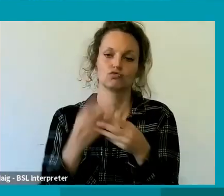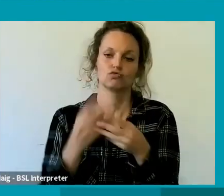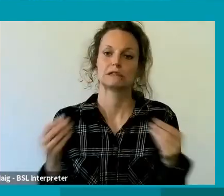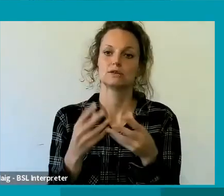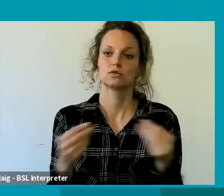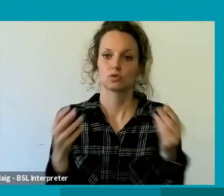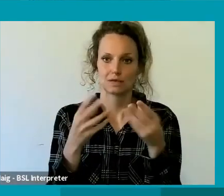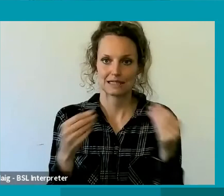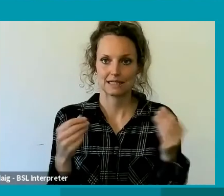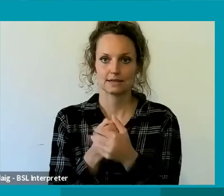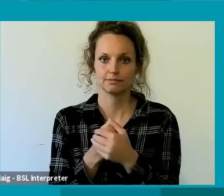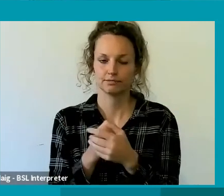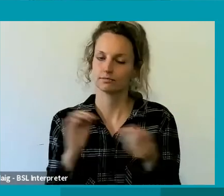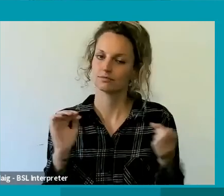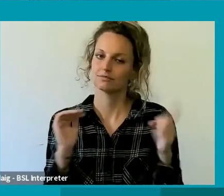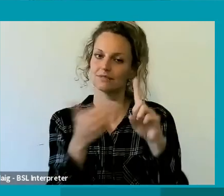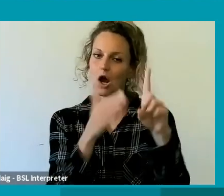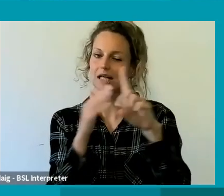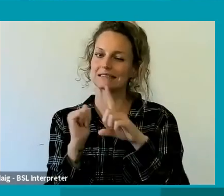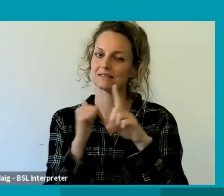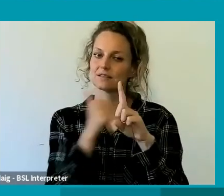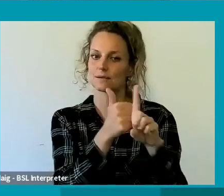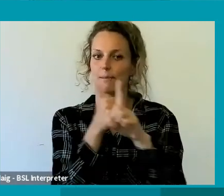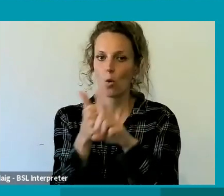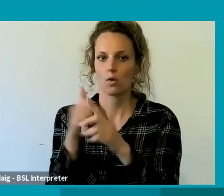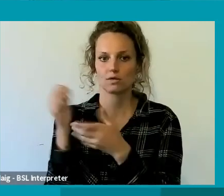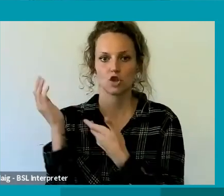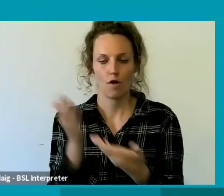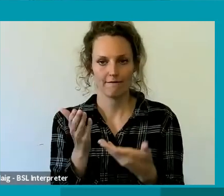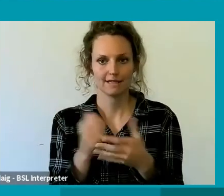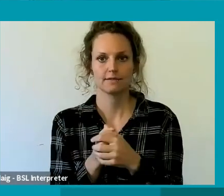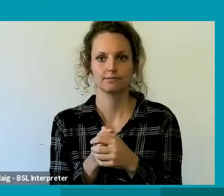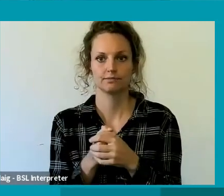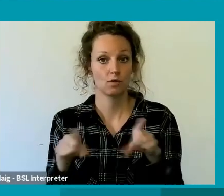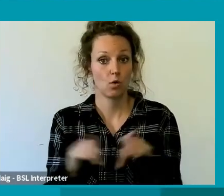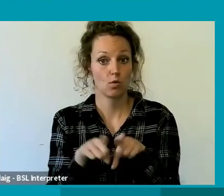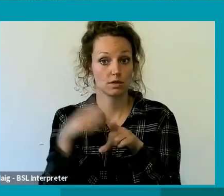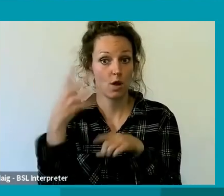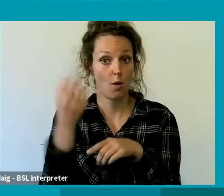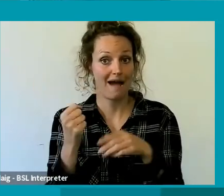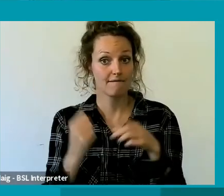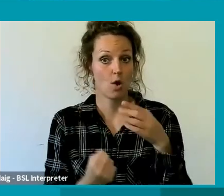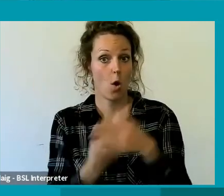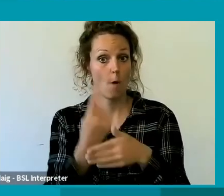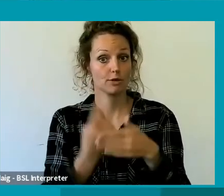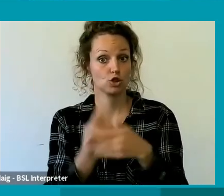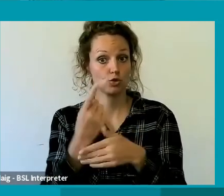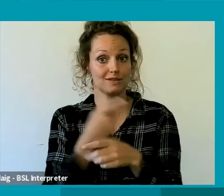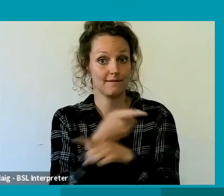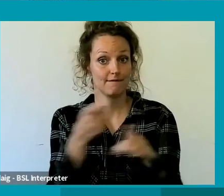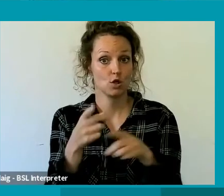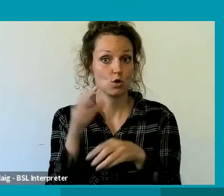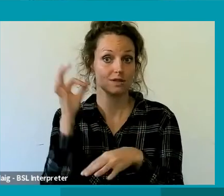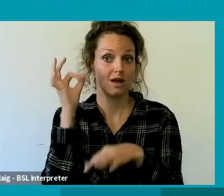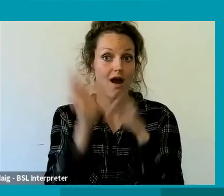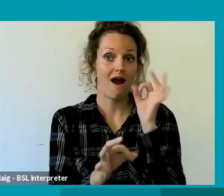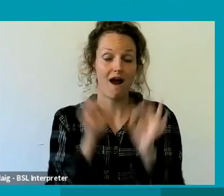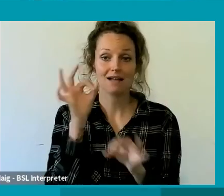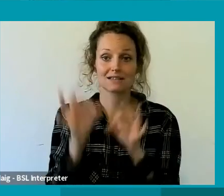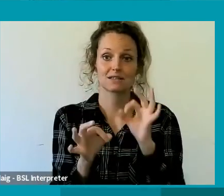targeted support services in your local area. And there's also the Opportunity for you to ask for tailored and confidential one to one